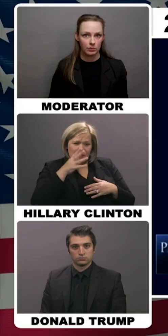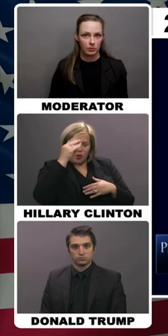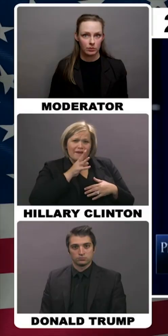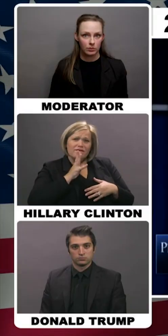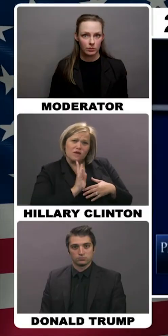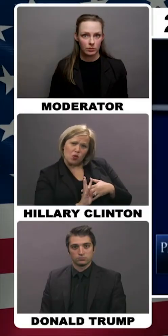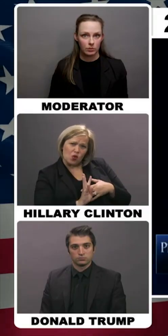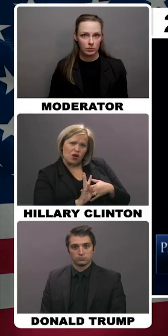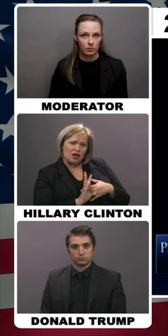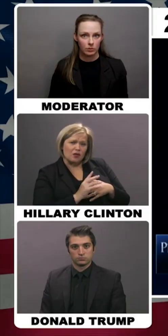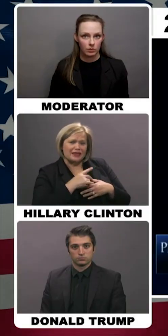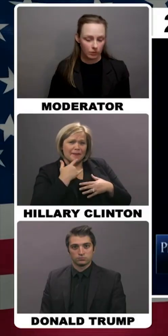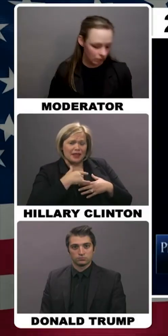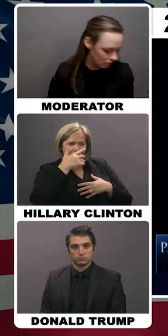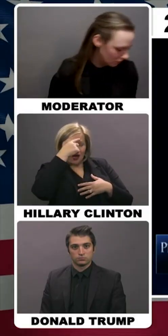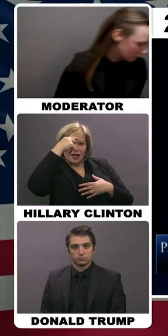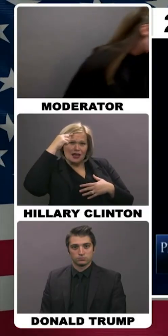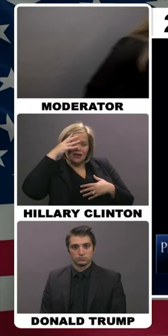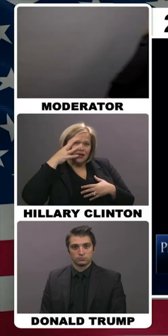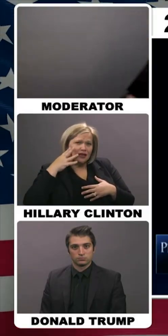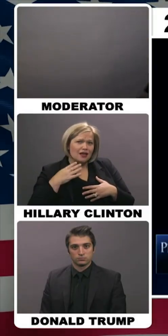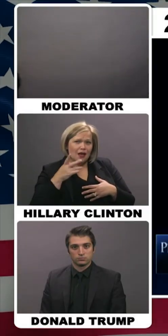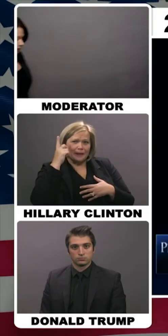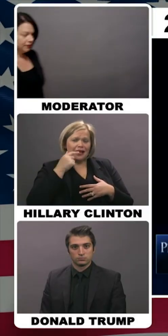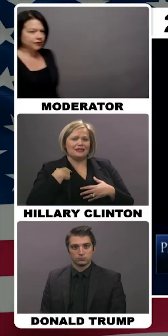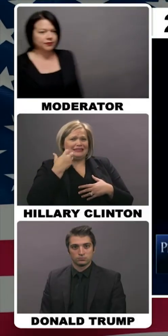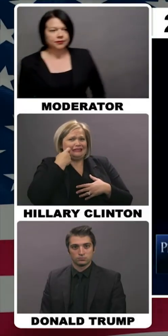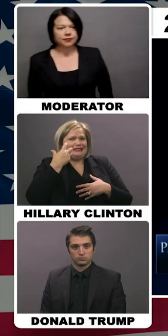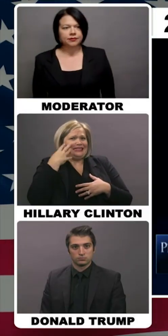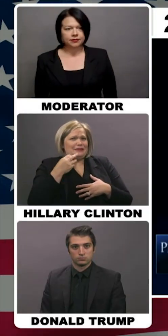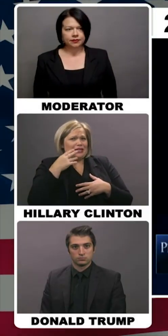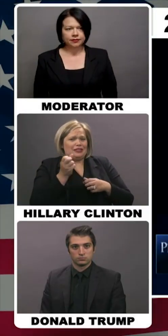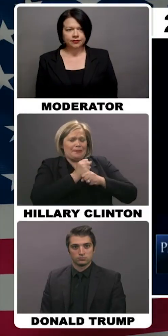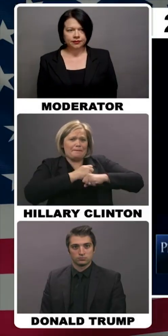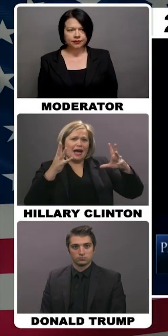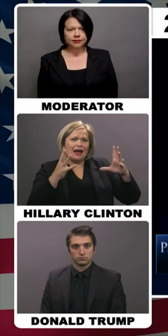blood on his forehead because he'd been bombed by the Russian and Syrian Air Forces.